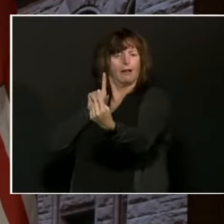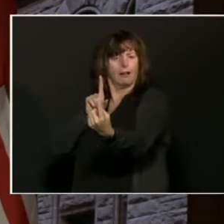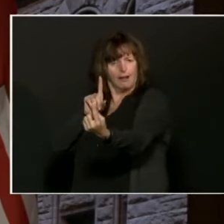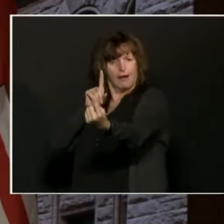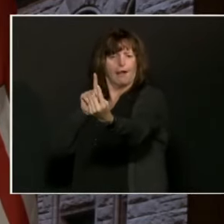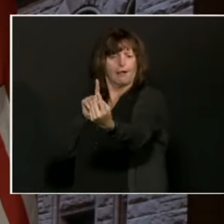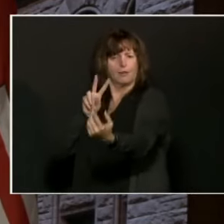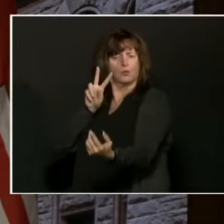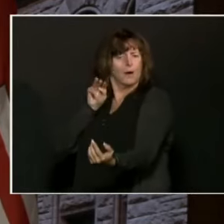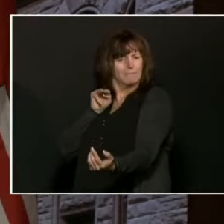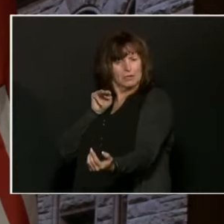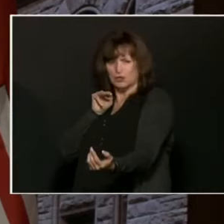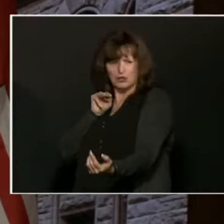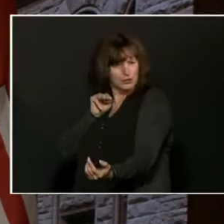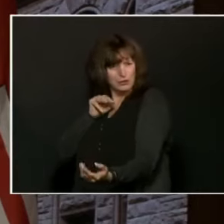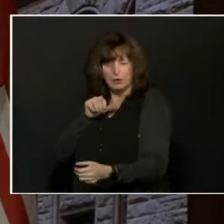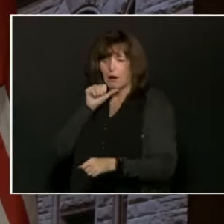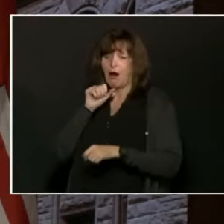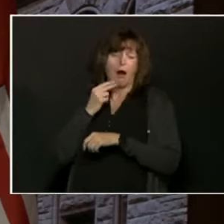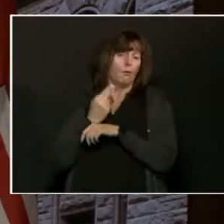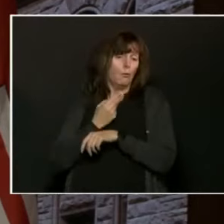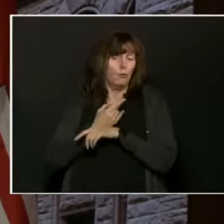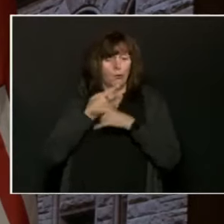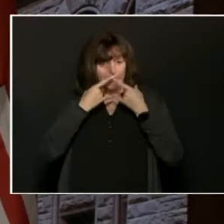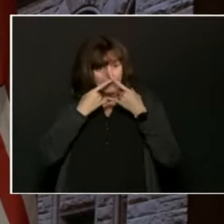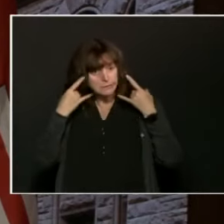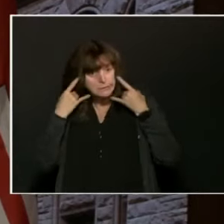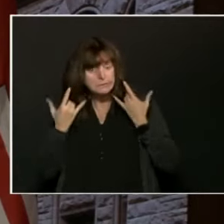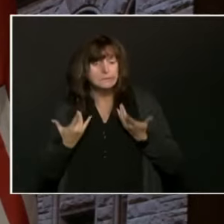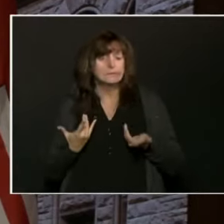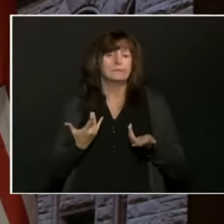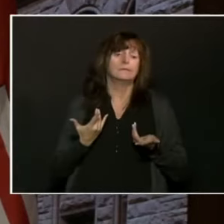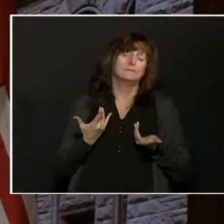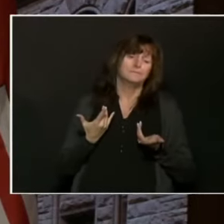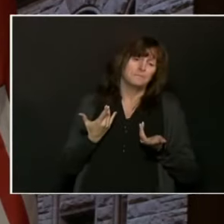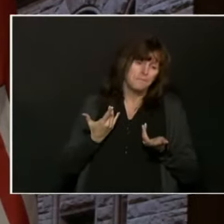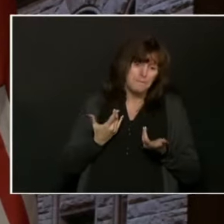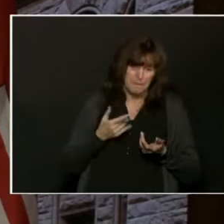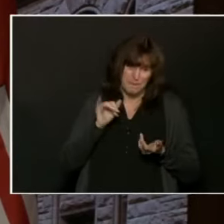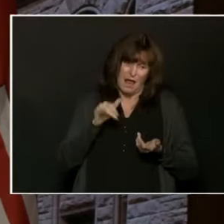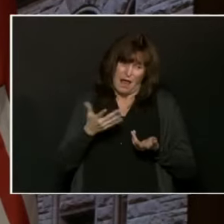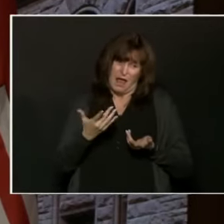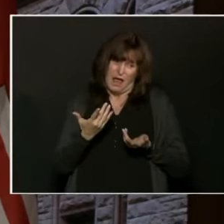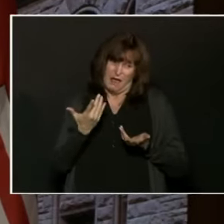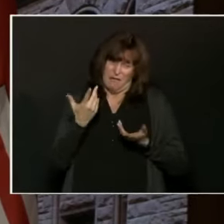OF PEOPLE, PERHAPS NOT KEEPING